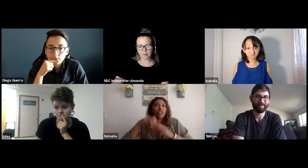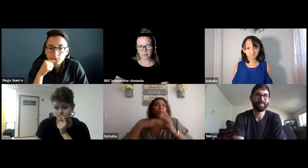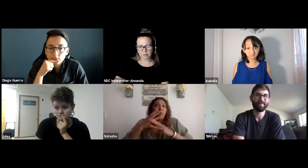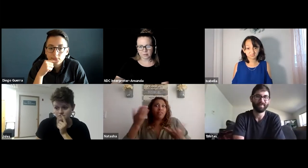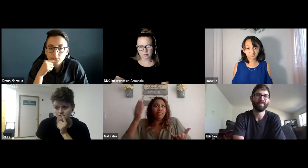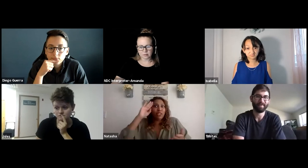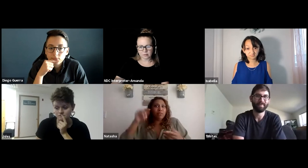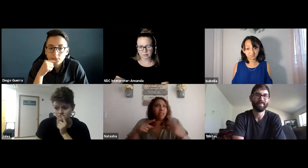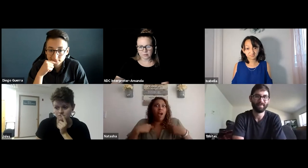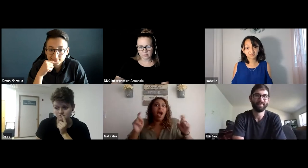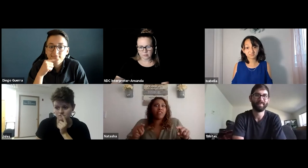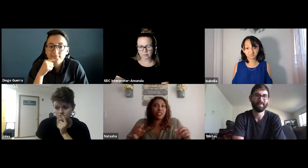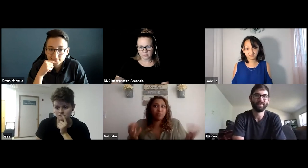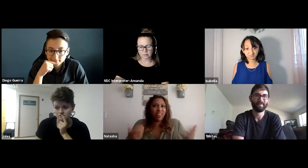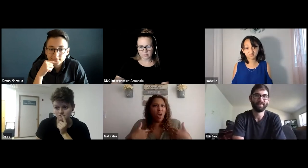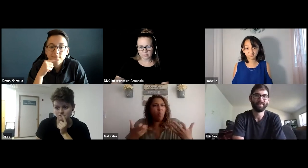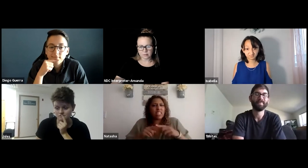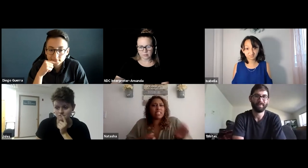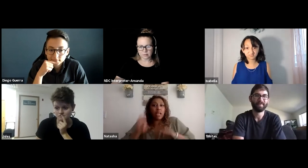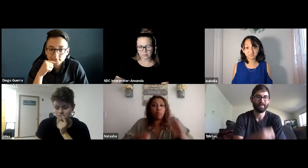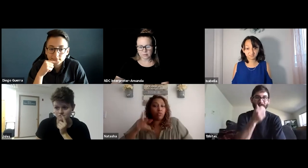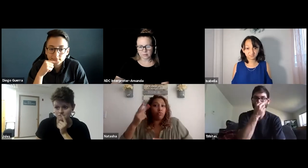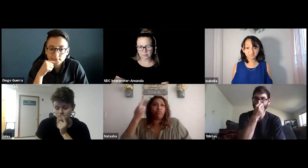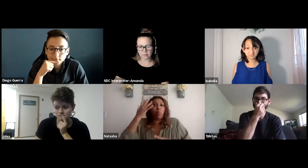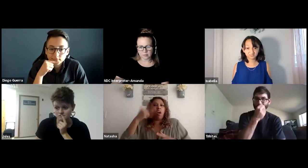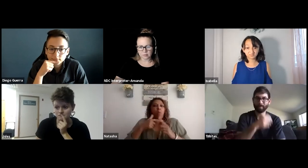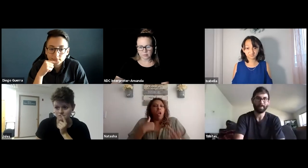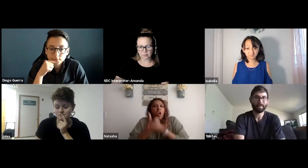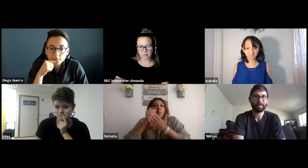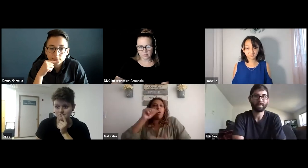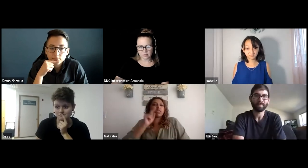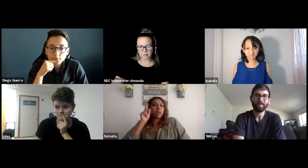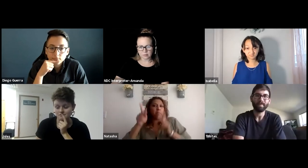This is Natasha, Right. Criminal justice is a difficult subject but I'm going for it.